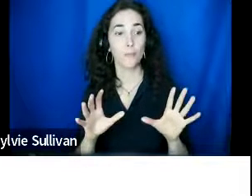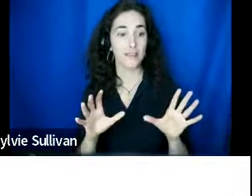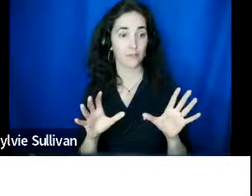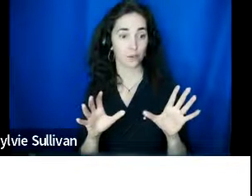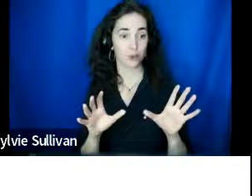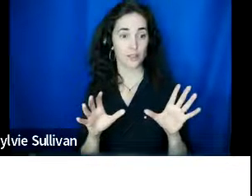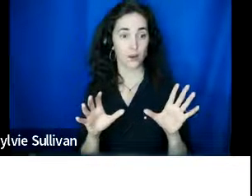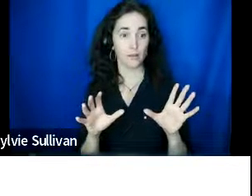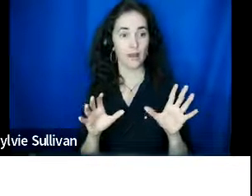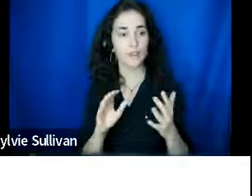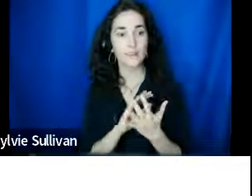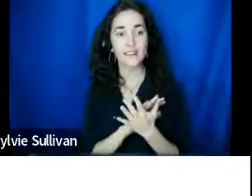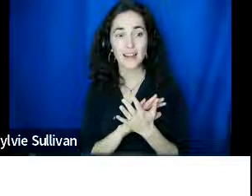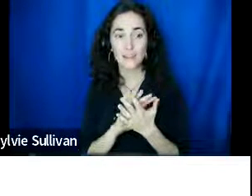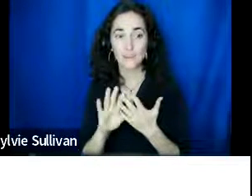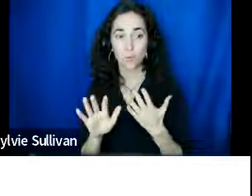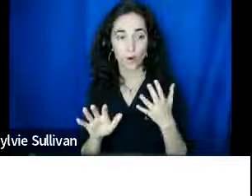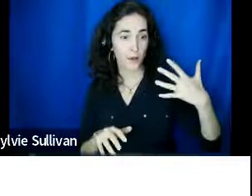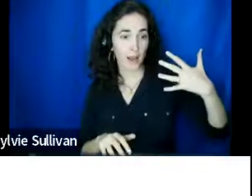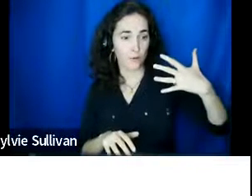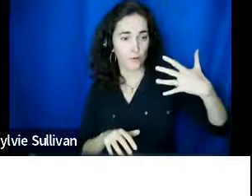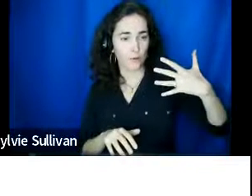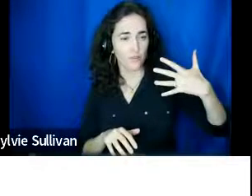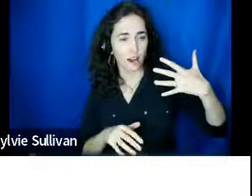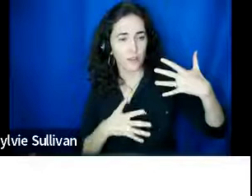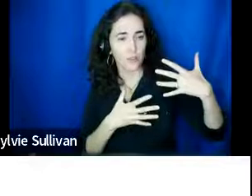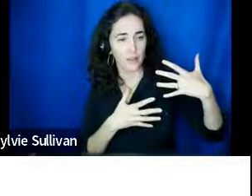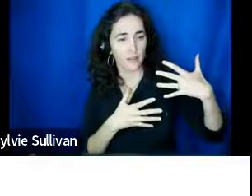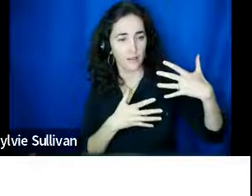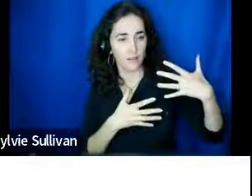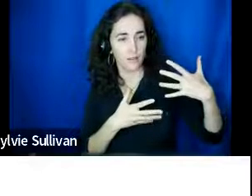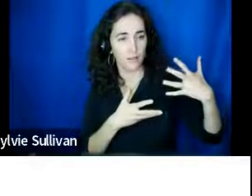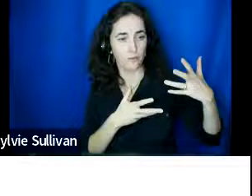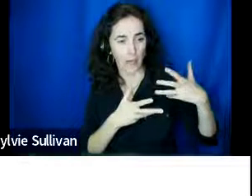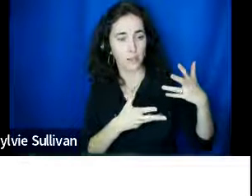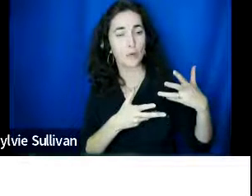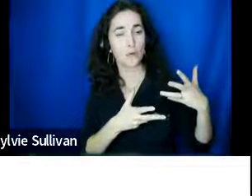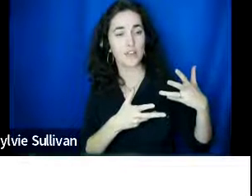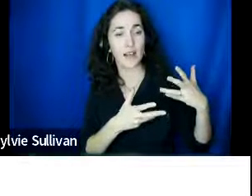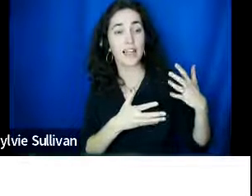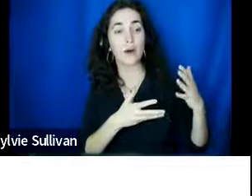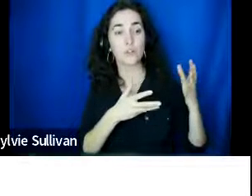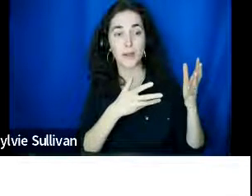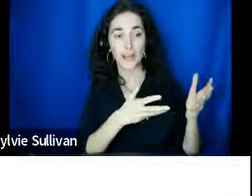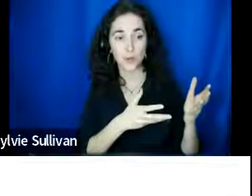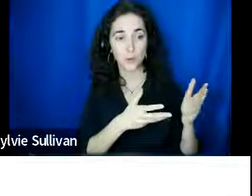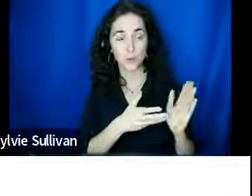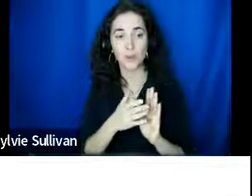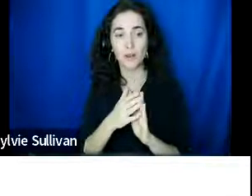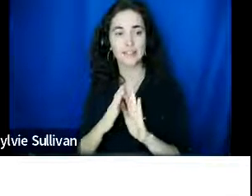There are basic verbs as well. So once we have our first 5 to 10 vocabulary words that allow us to engage with people.